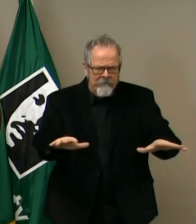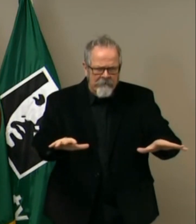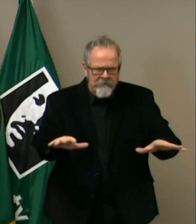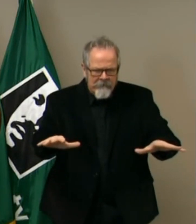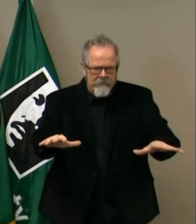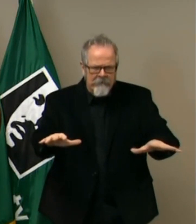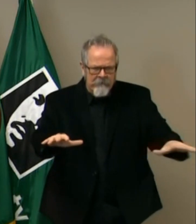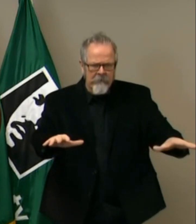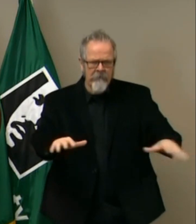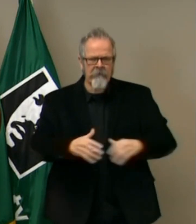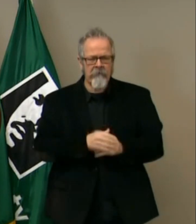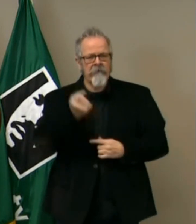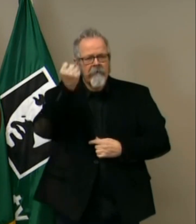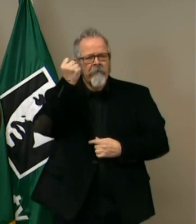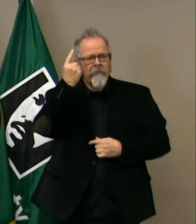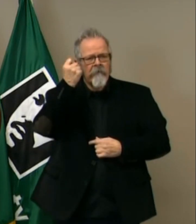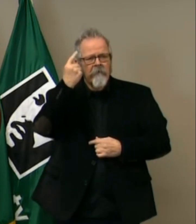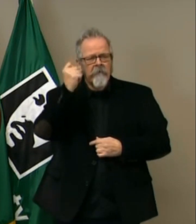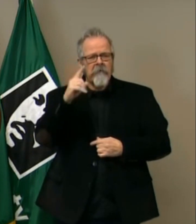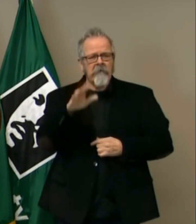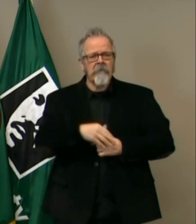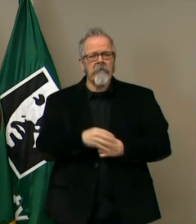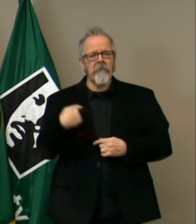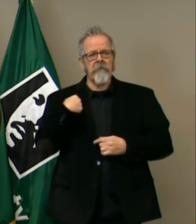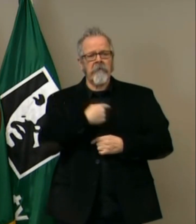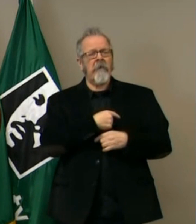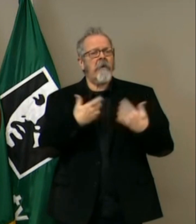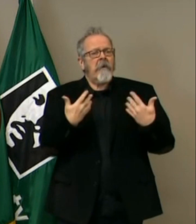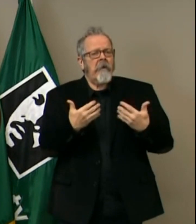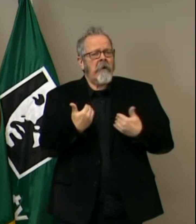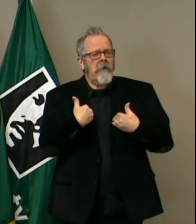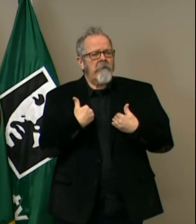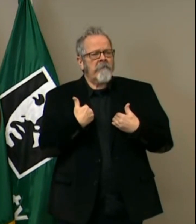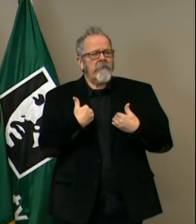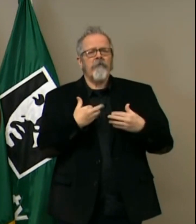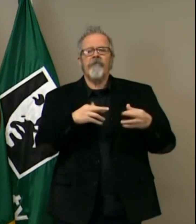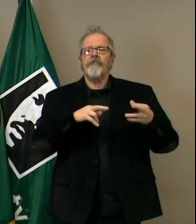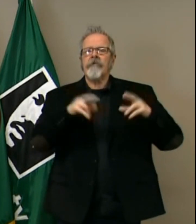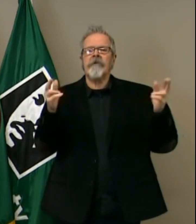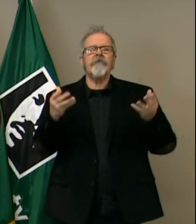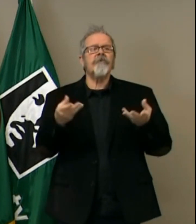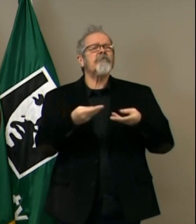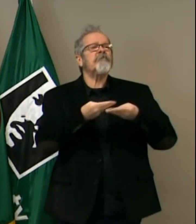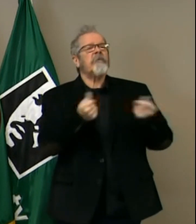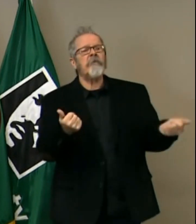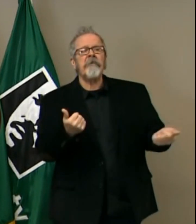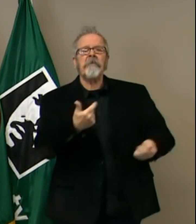but we have one effective means of defeating it and that is distancing